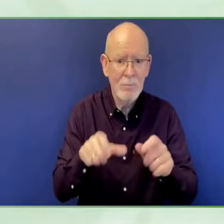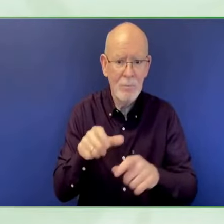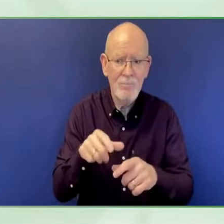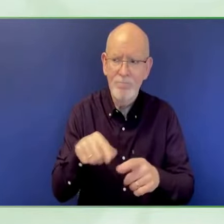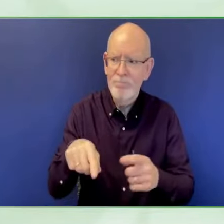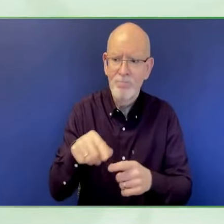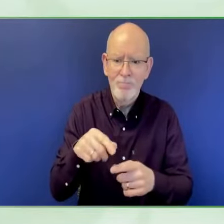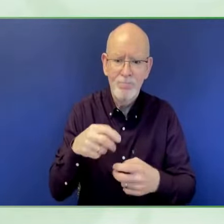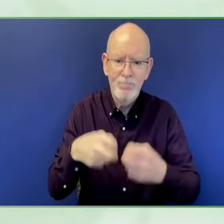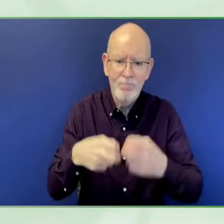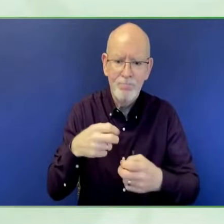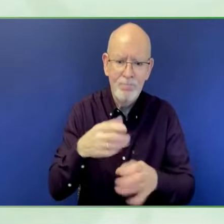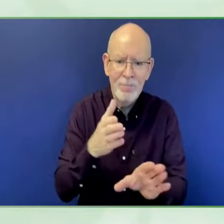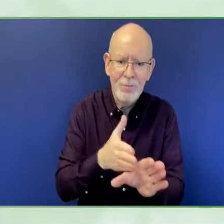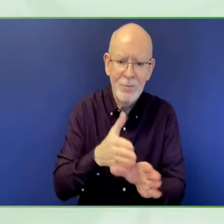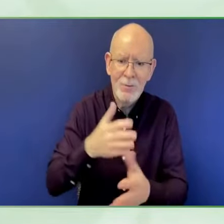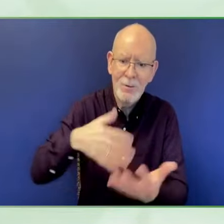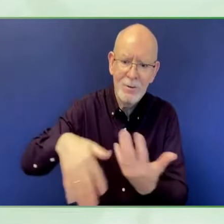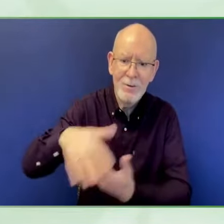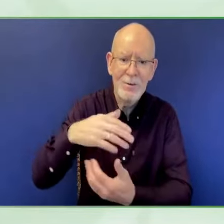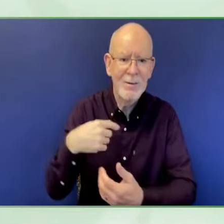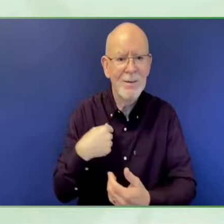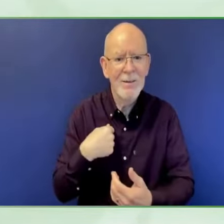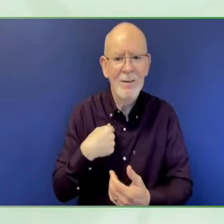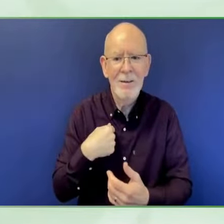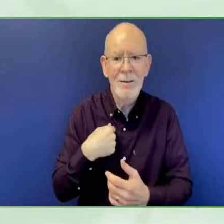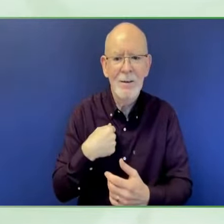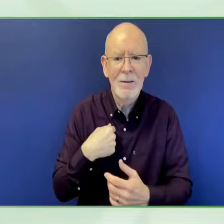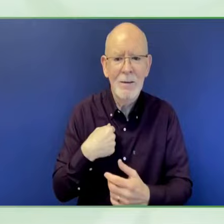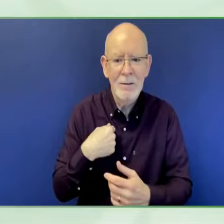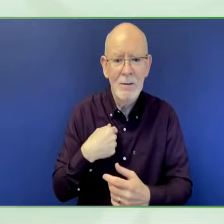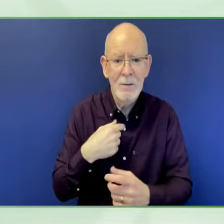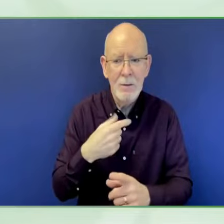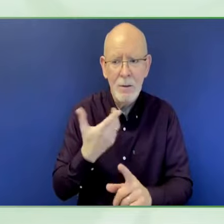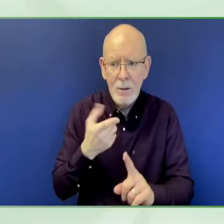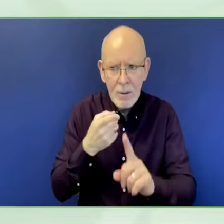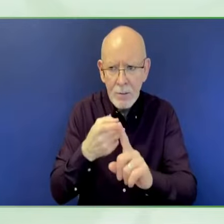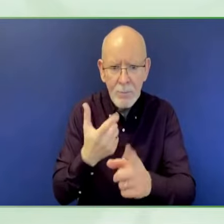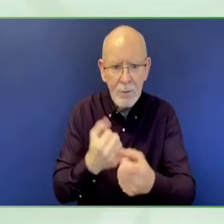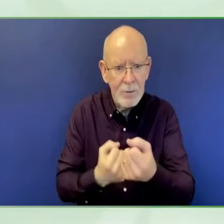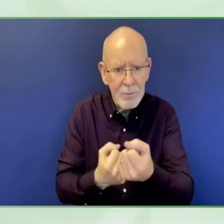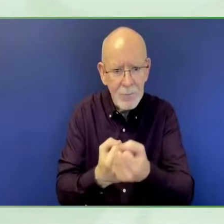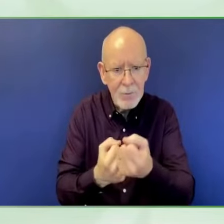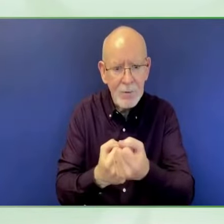psychosocial disabilities are living independently and included in their communities.